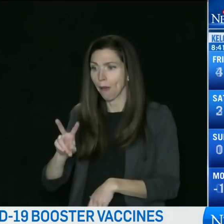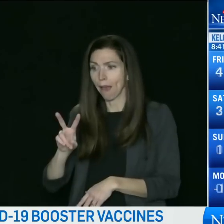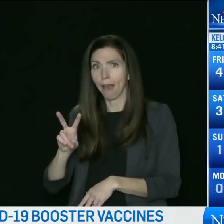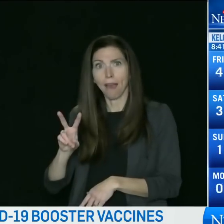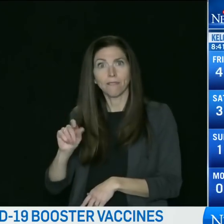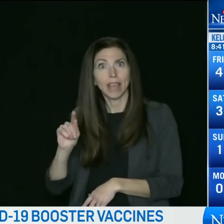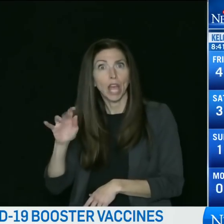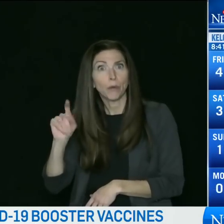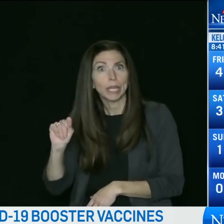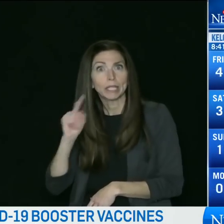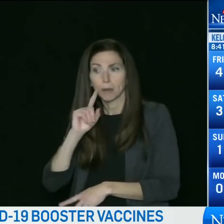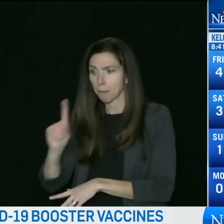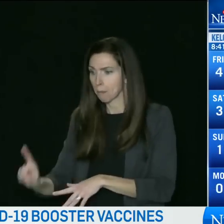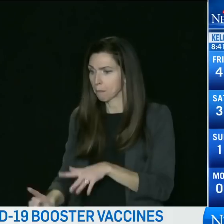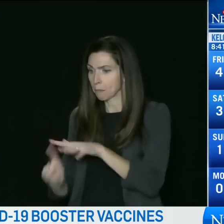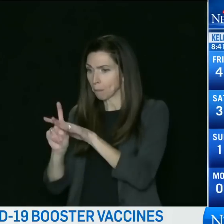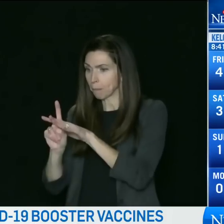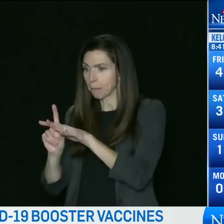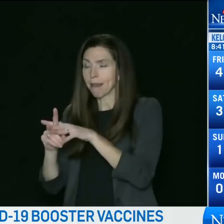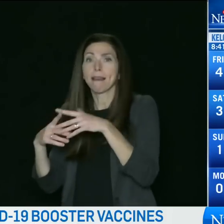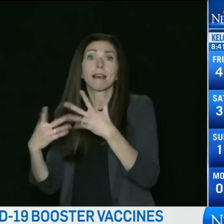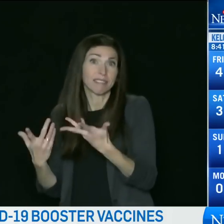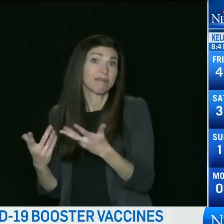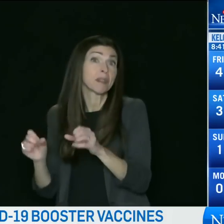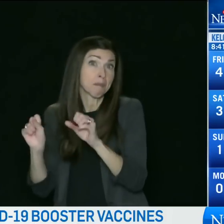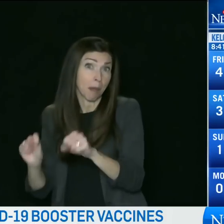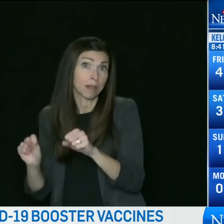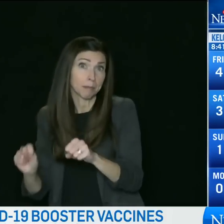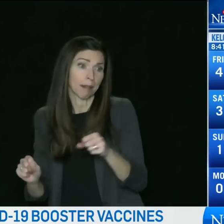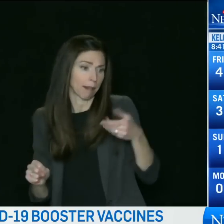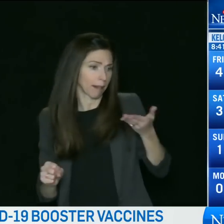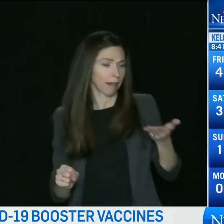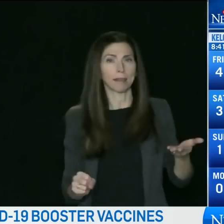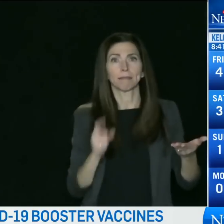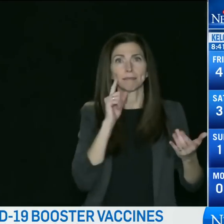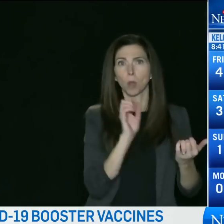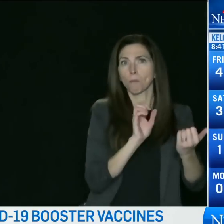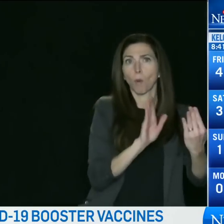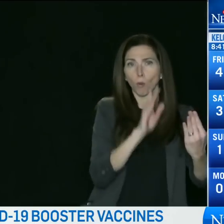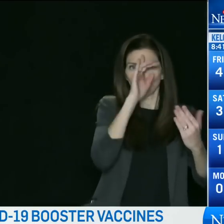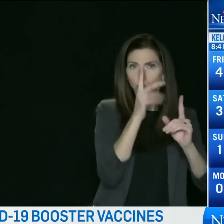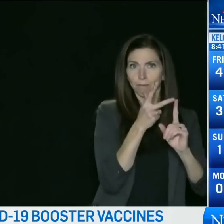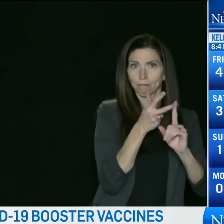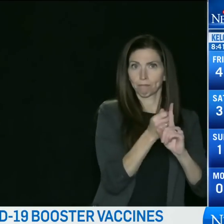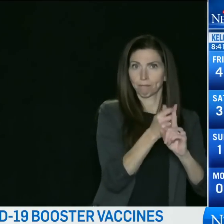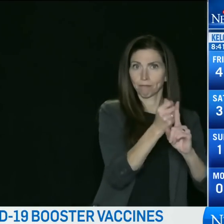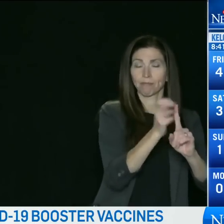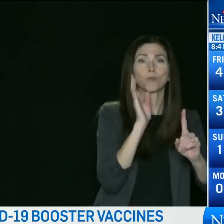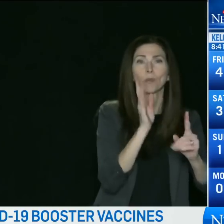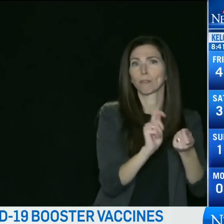MIGHT BE TAKING THE IMMUNE SYSTEM IN A DIFFERENT DIRECTION OVER TIME. THE INTERACTION BETWEEN A